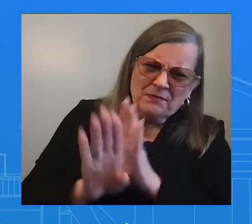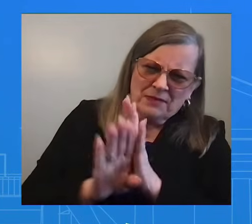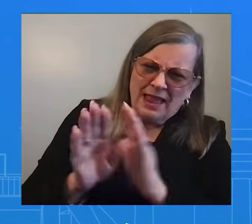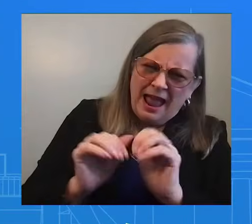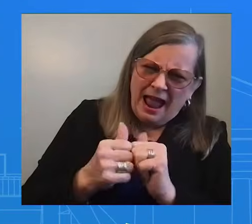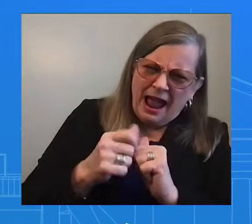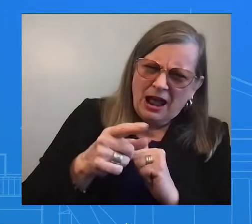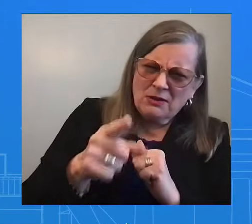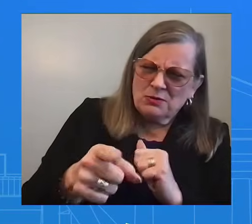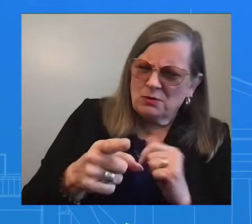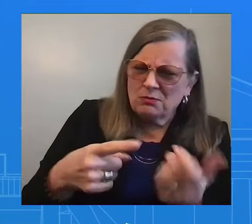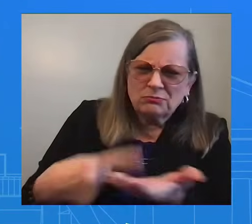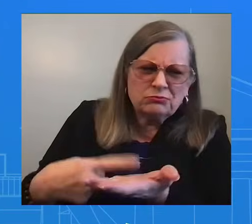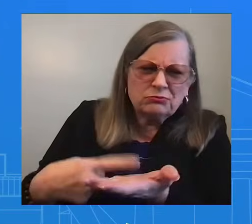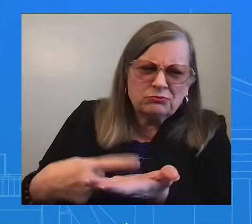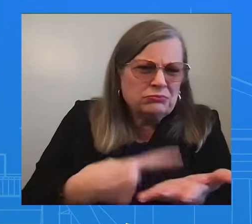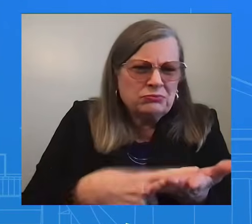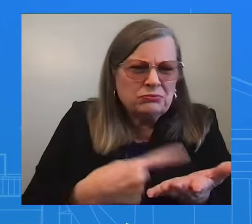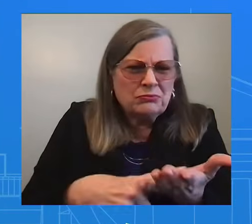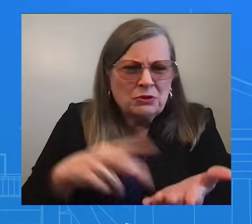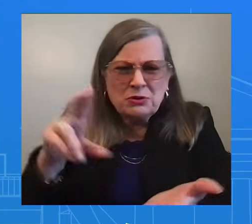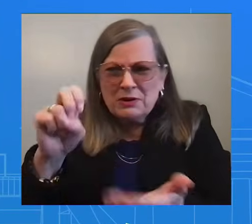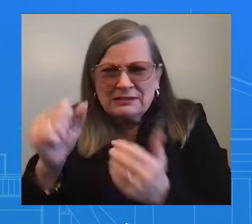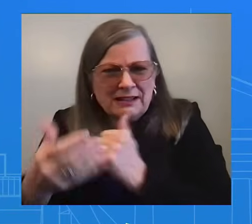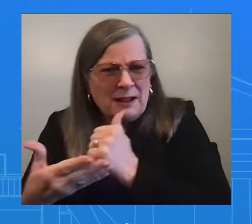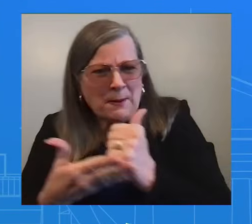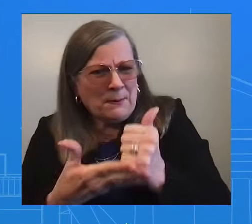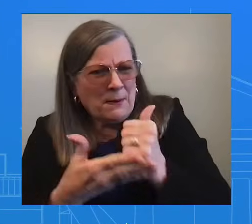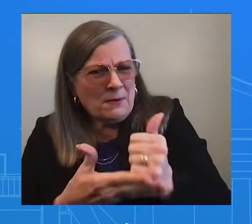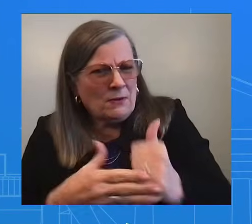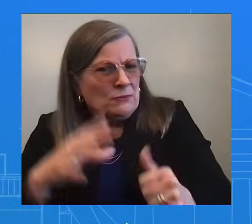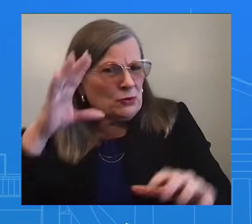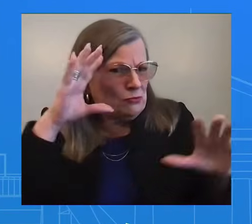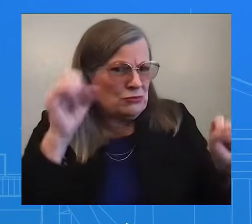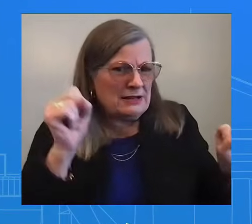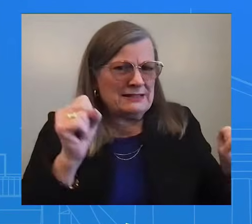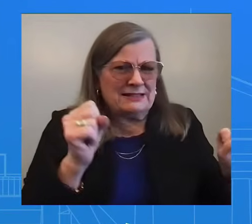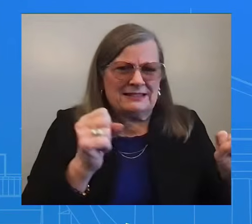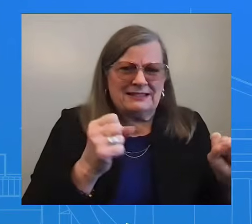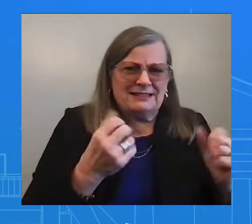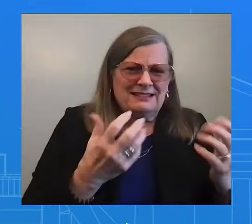is stronger when the President is almost singularly isolated in the U.N. over the issue of Gaza?